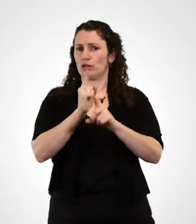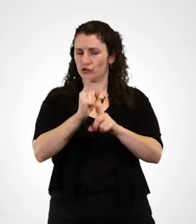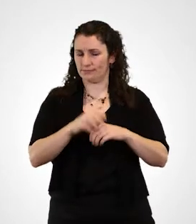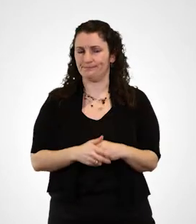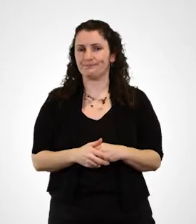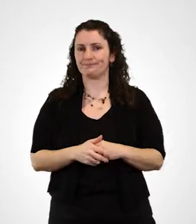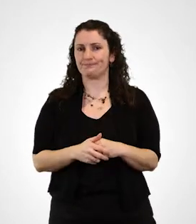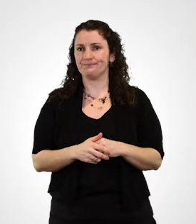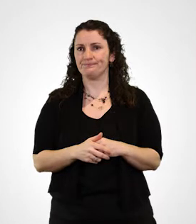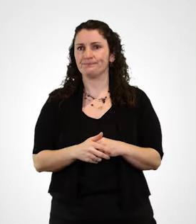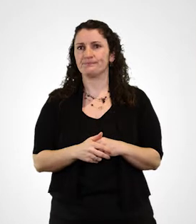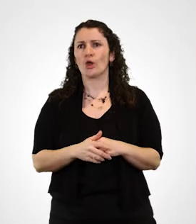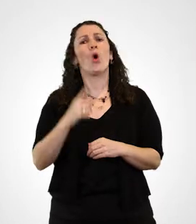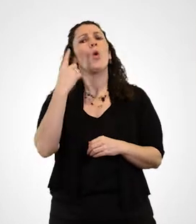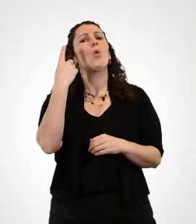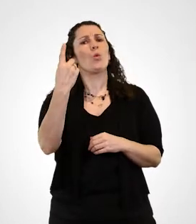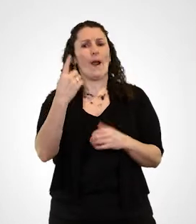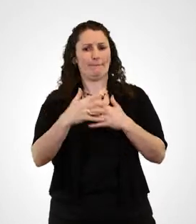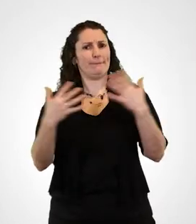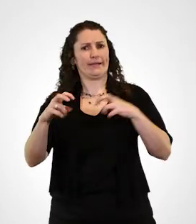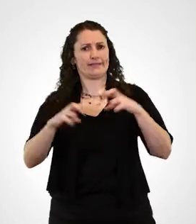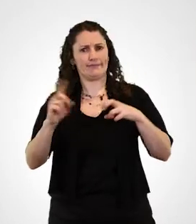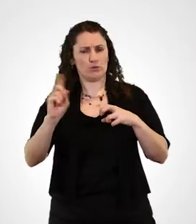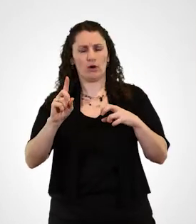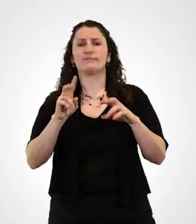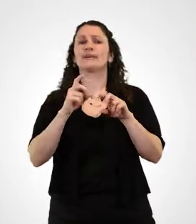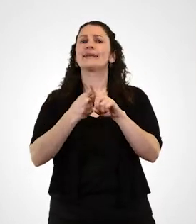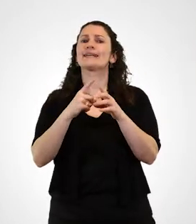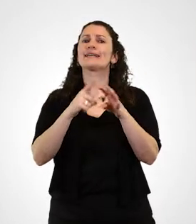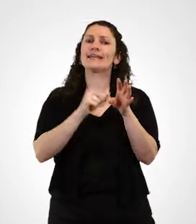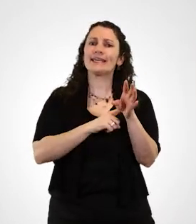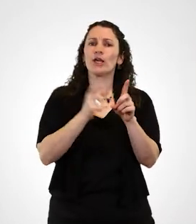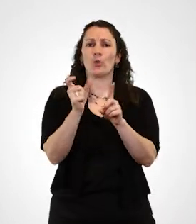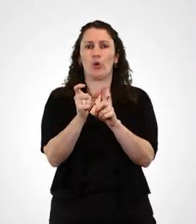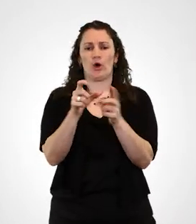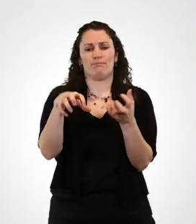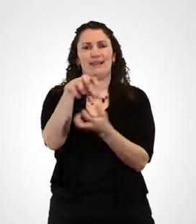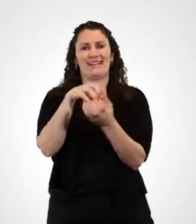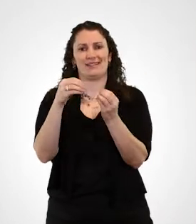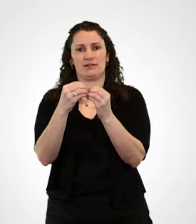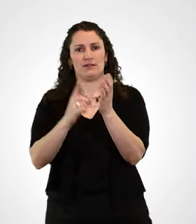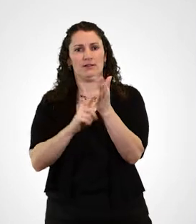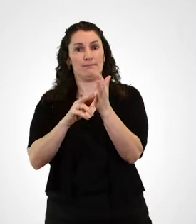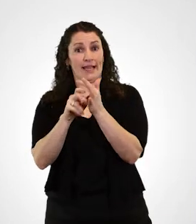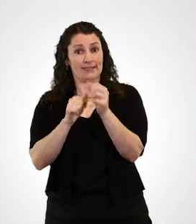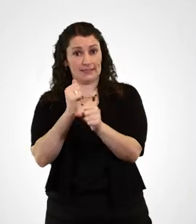One of the major activities in foundations is key word blending, what we call Make-a-Word, and this develops children's ability